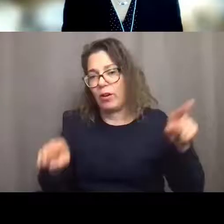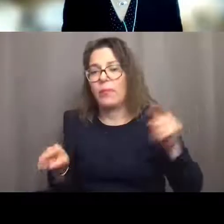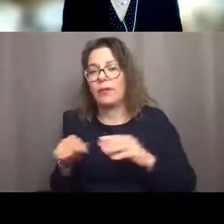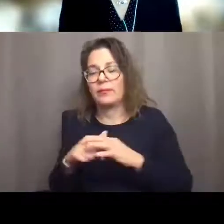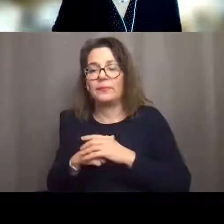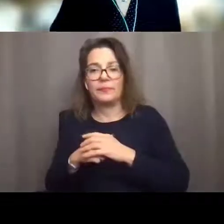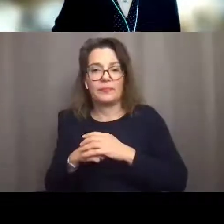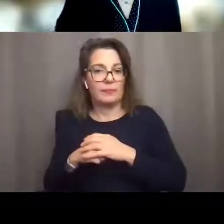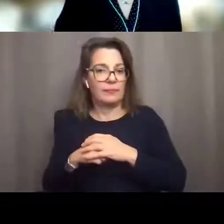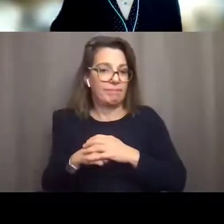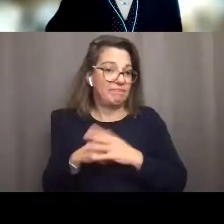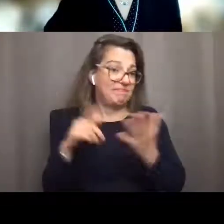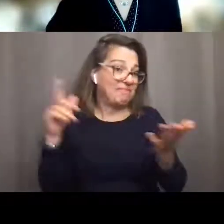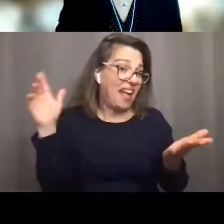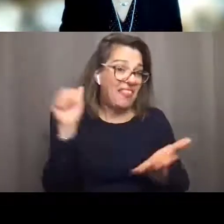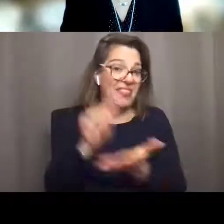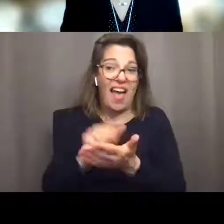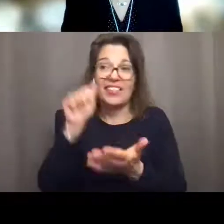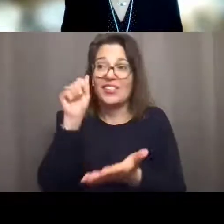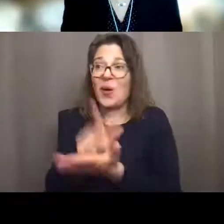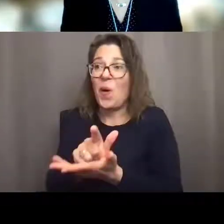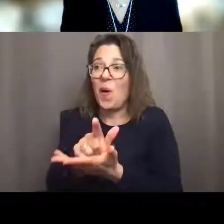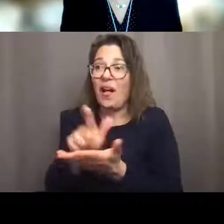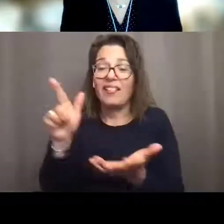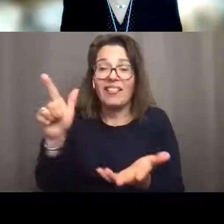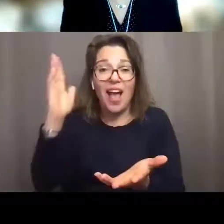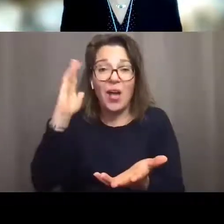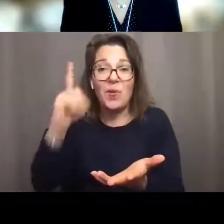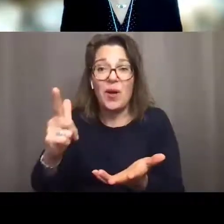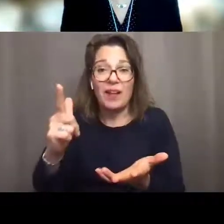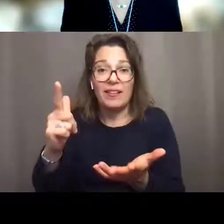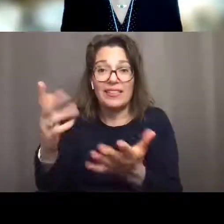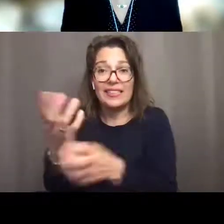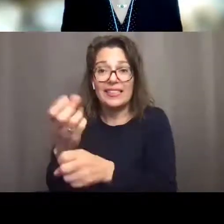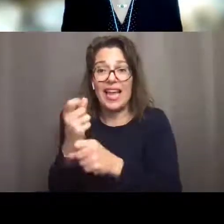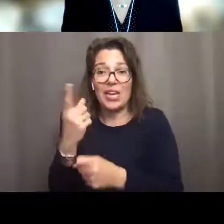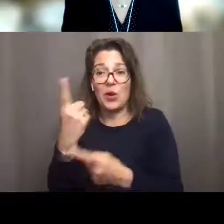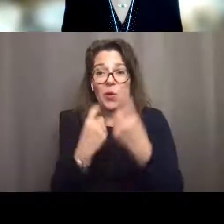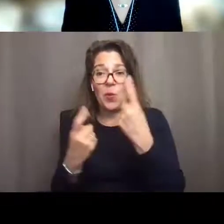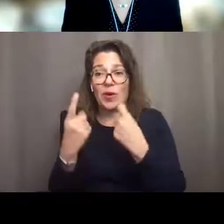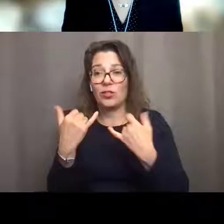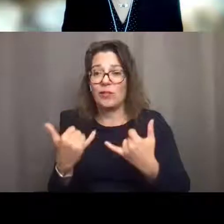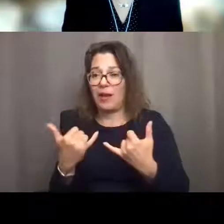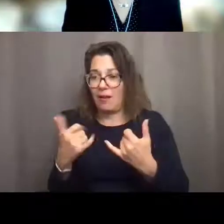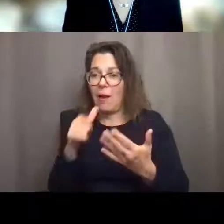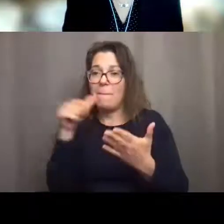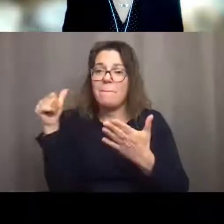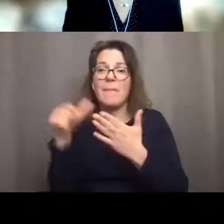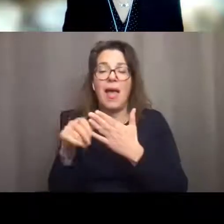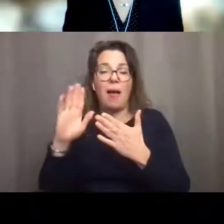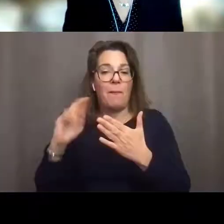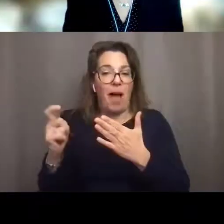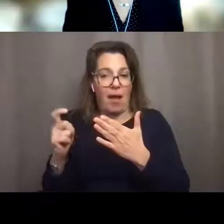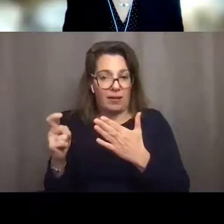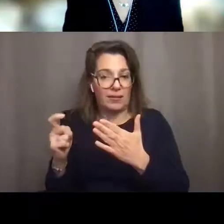Okay, and that's it, and I will take questions now. So we do have a mailbox: reproducibility@nih.gov.